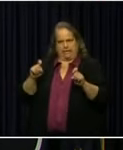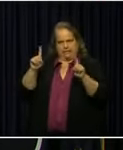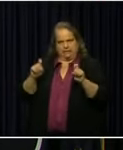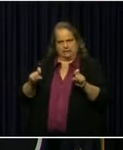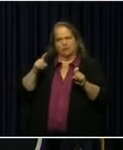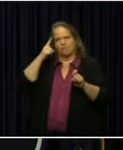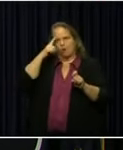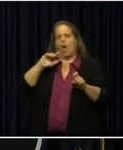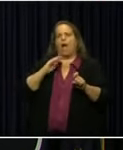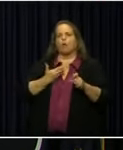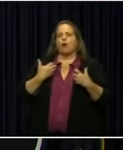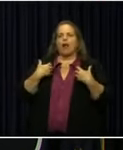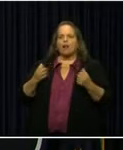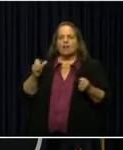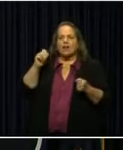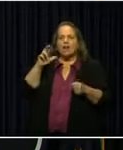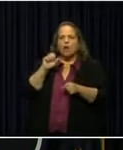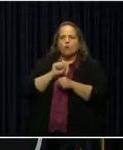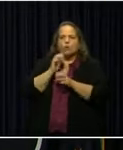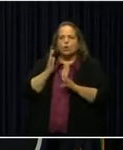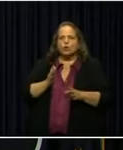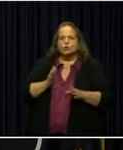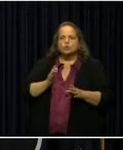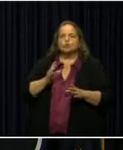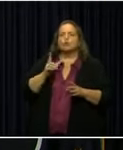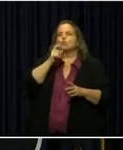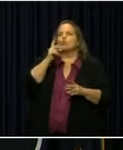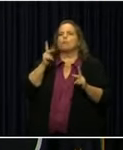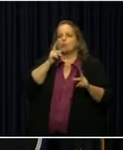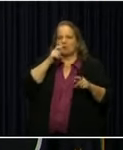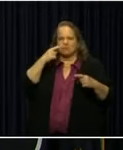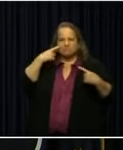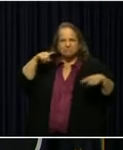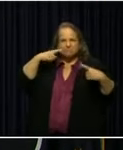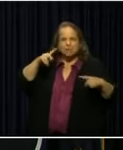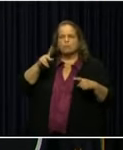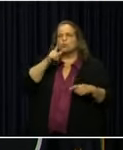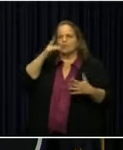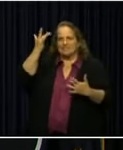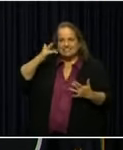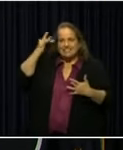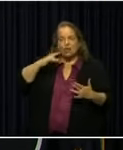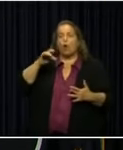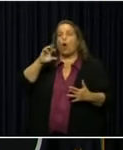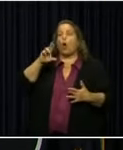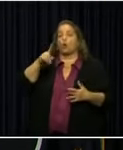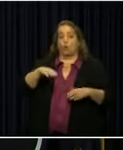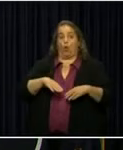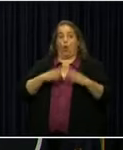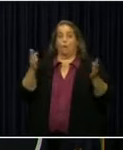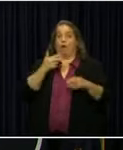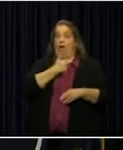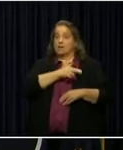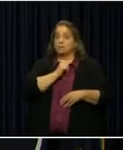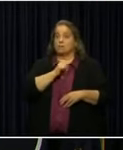PREPAREDNESS. THESE ARE ALL THE THINGS THAT WE NEED TO BE MAKE SURE THAT WE HAVE IN PLACE SO THAT WE DON'T